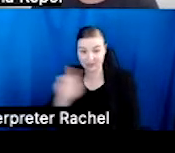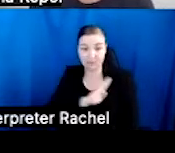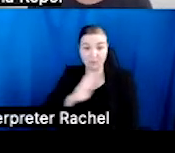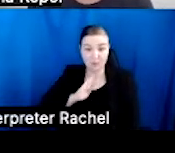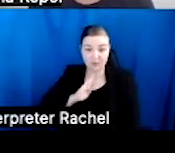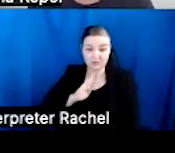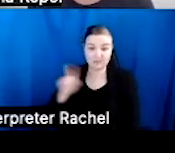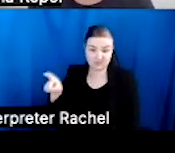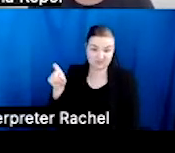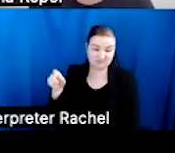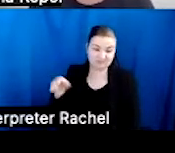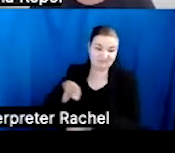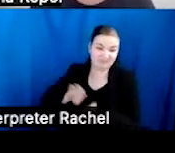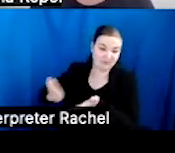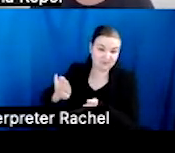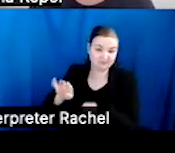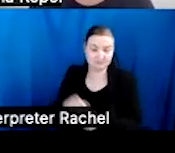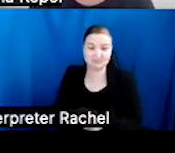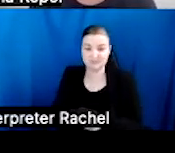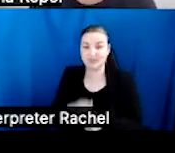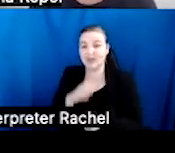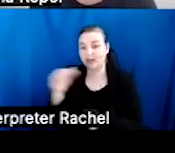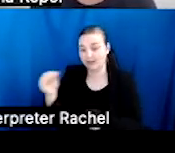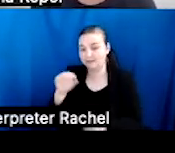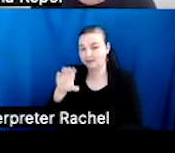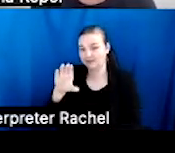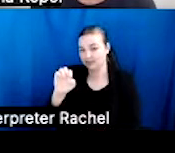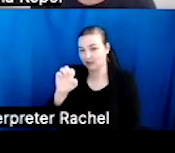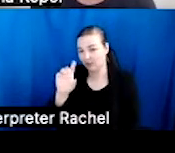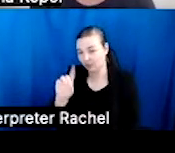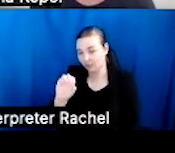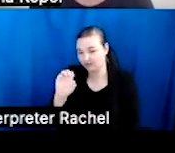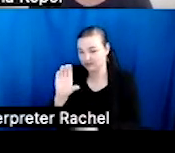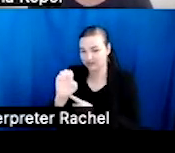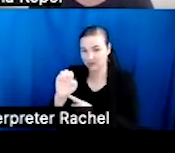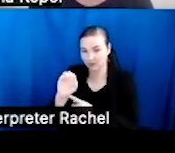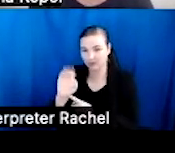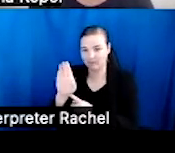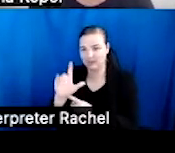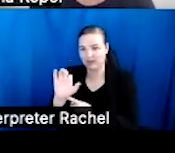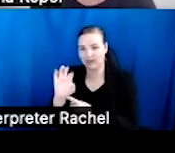MoMA trustee and CEO of BlackRock, to divest from prison companies like CoreCivic and GEO Group,